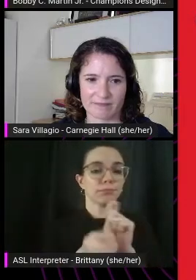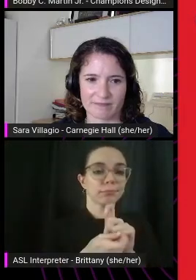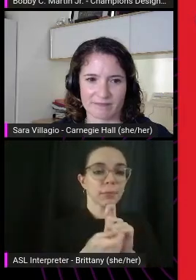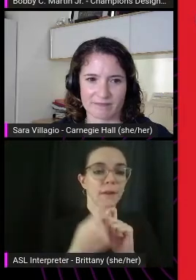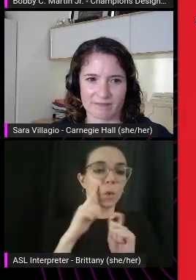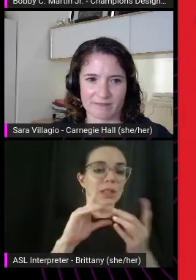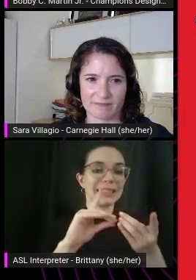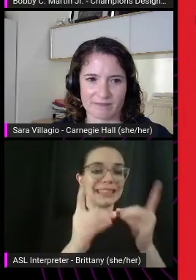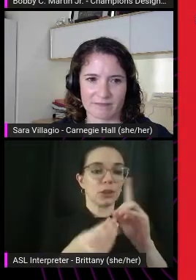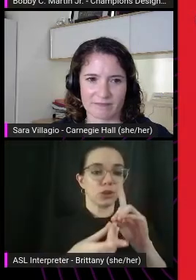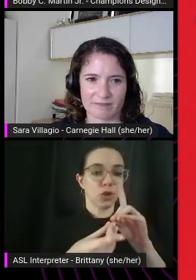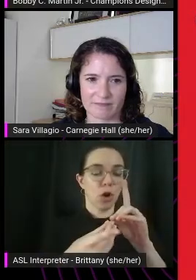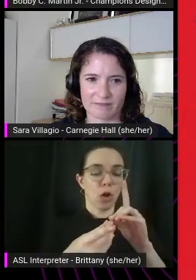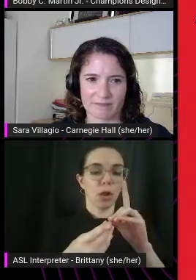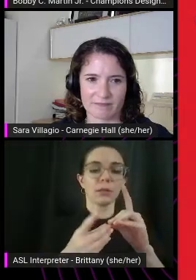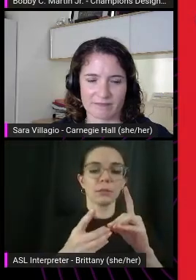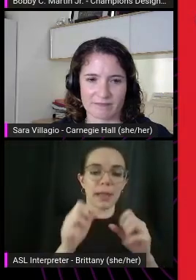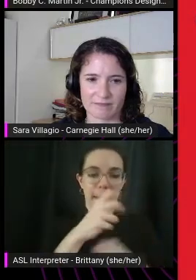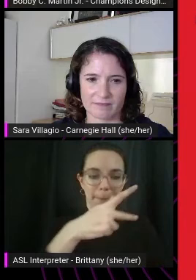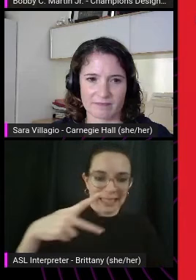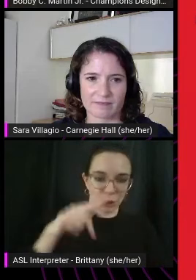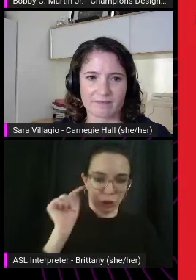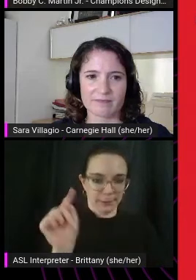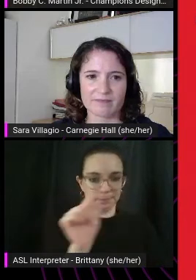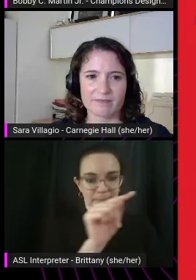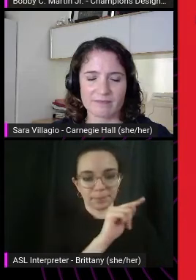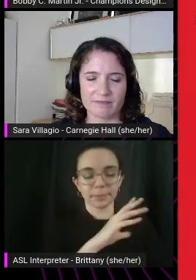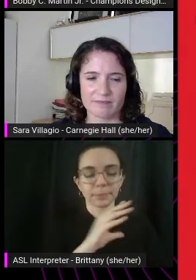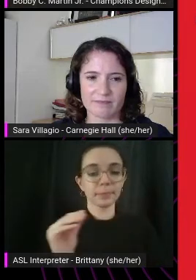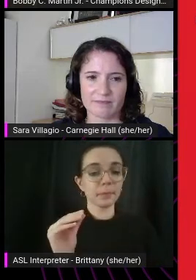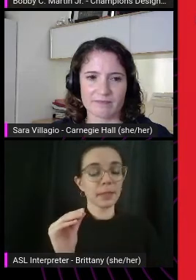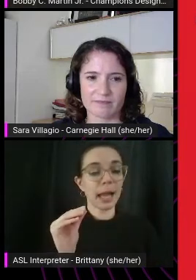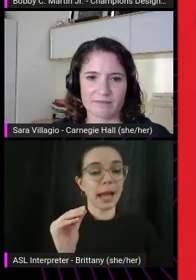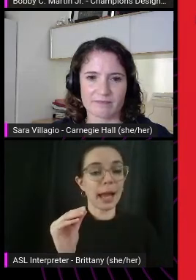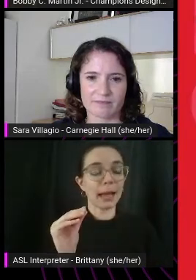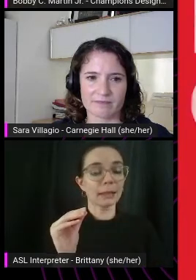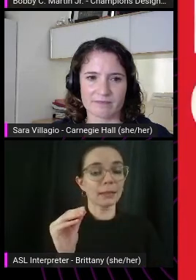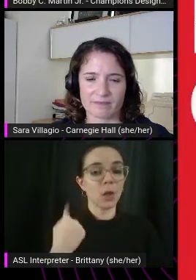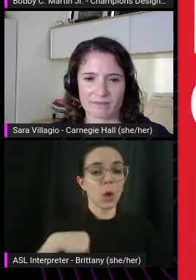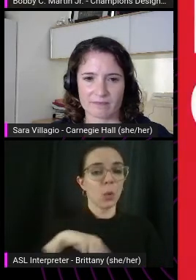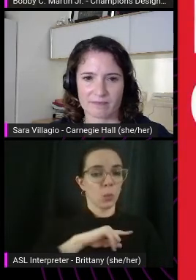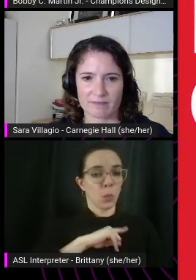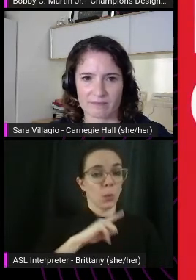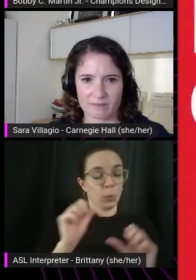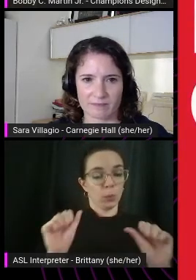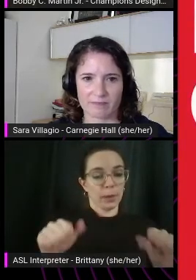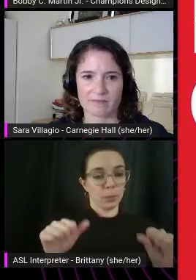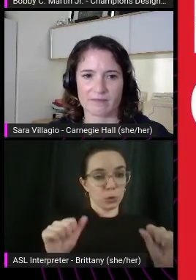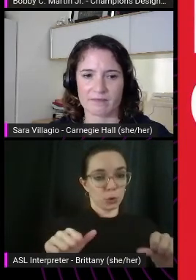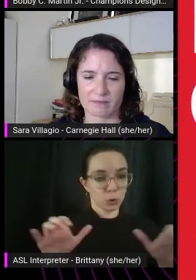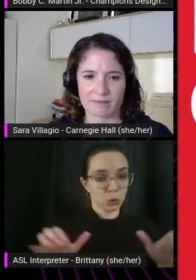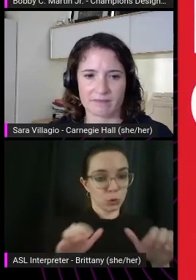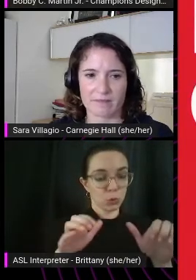across digital applications. And what we were able to do is help the Carnegie Hall's